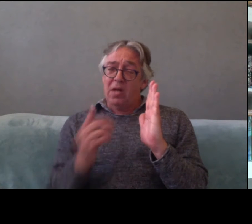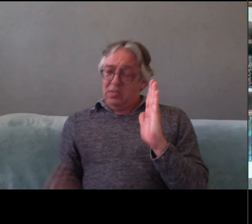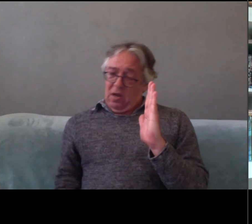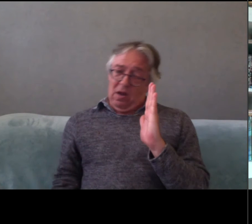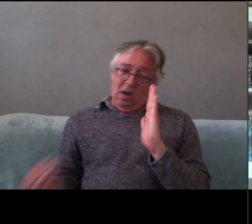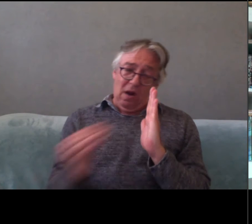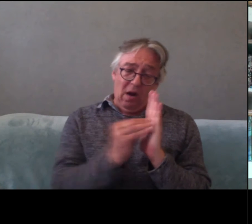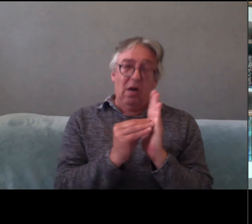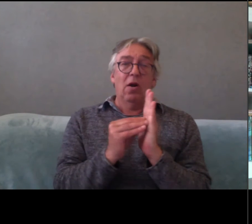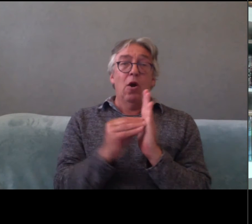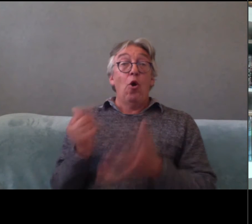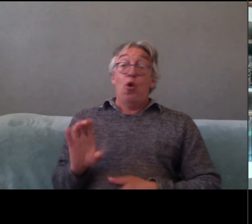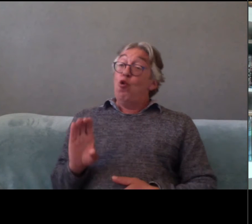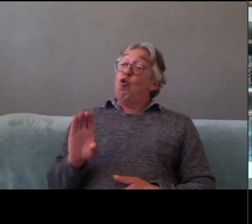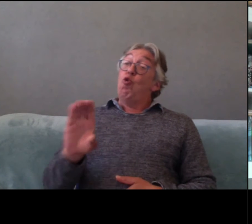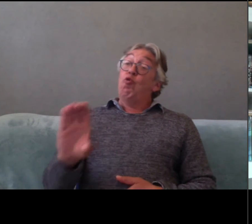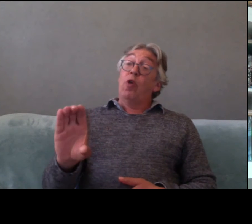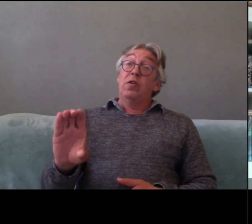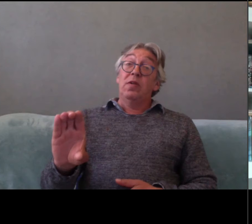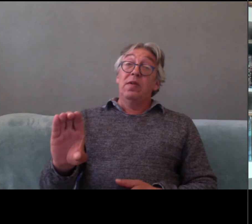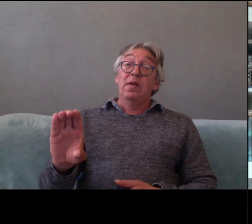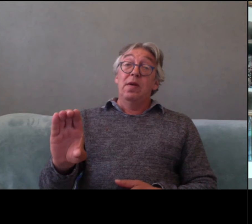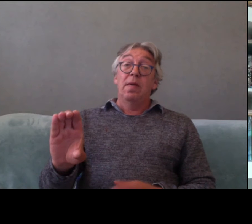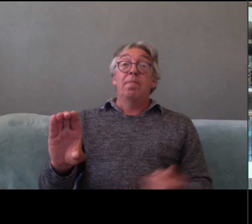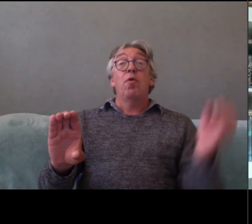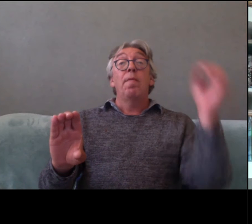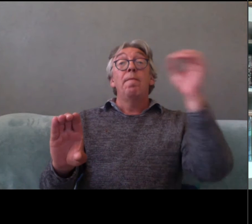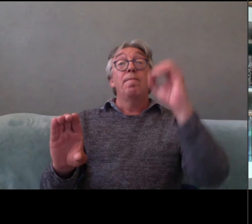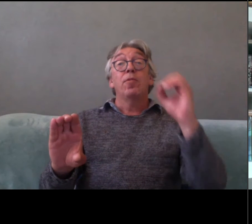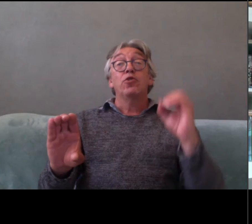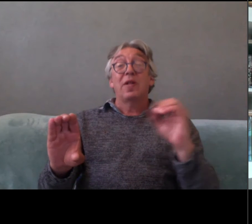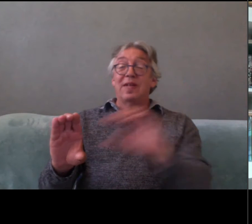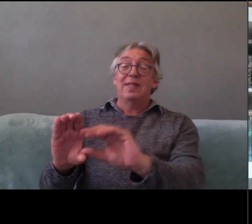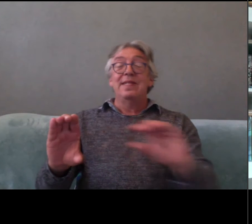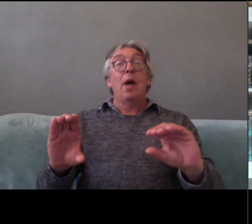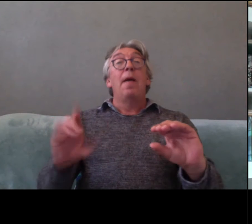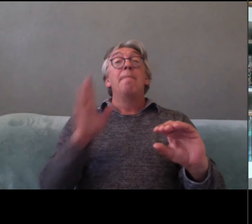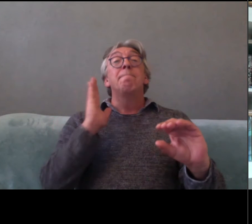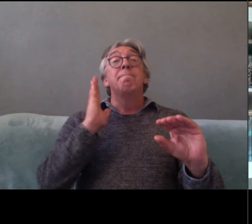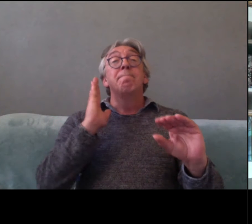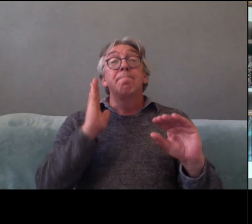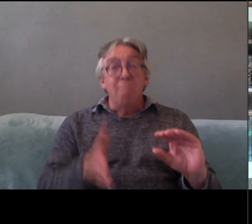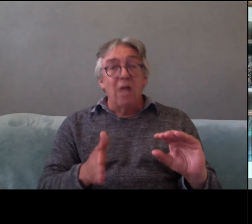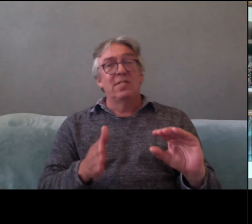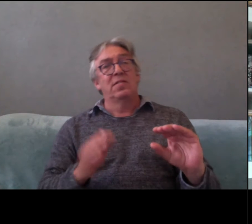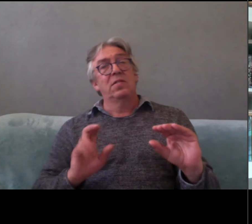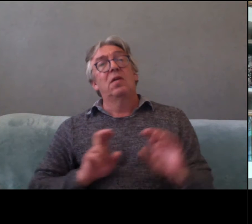for vulnerable groups, and that Member States cannot change it.